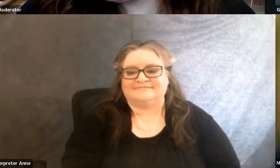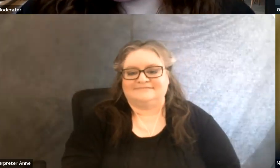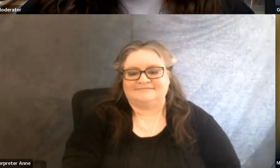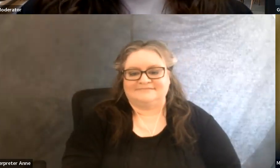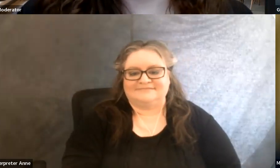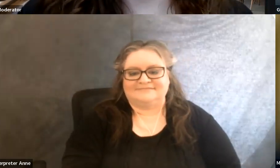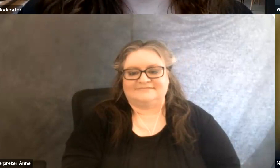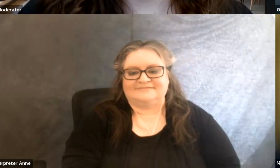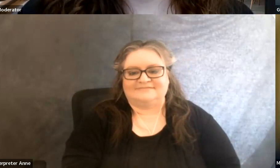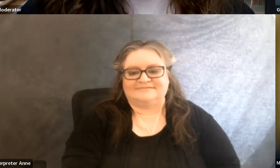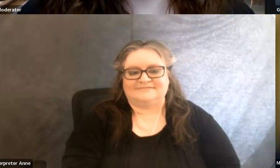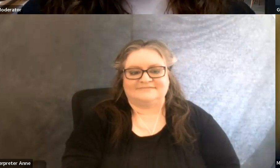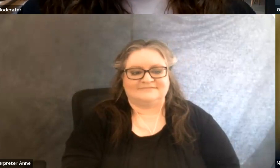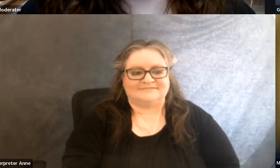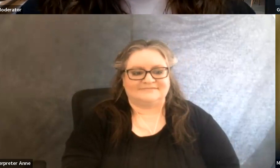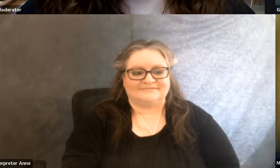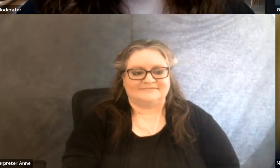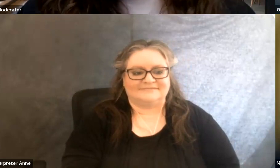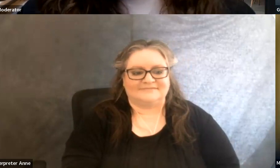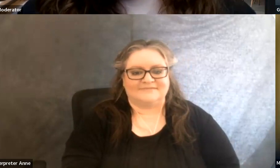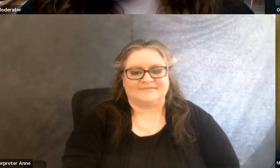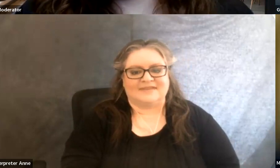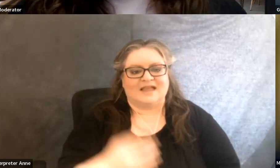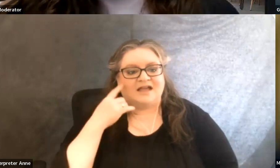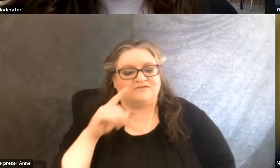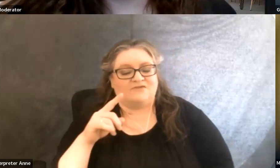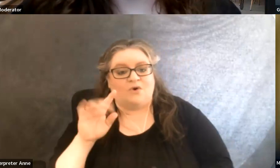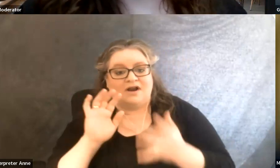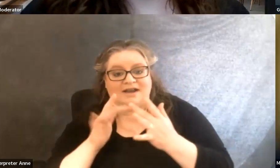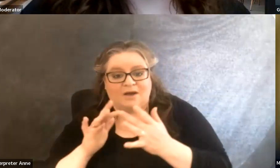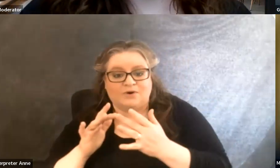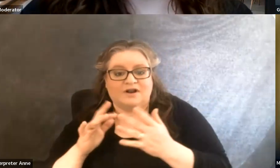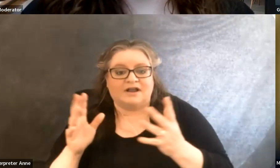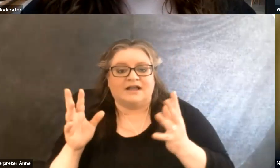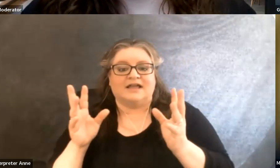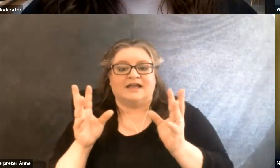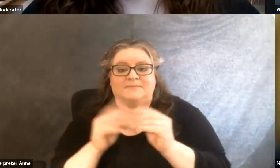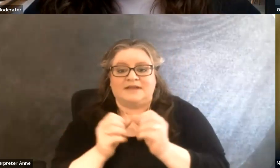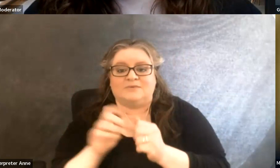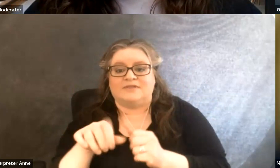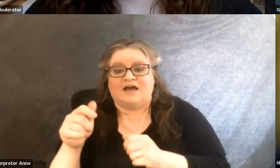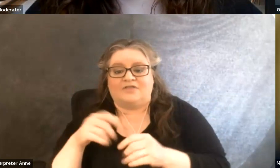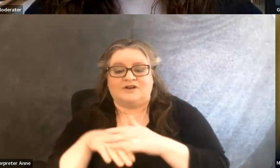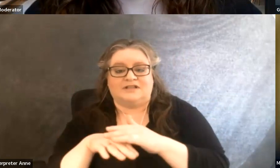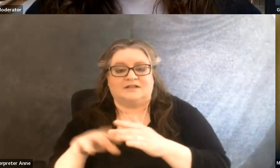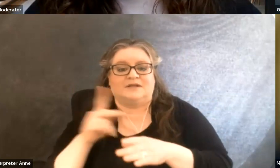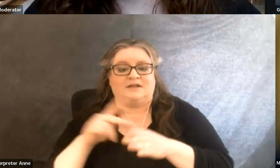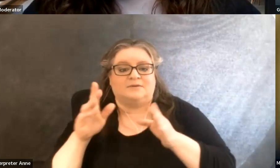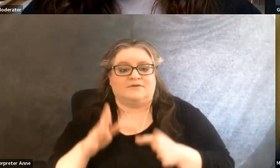Ellen: And for networking and meeting with other accessibility professionals, I'll also share a link